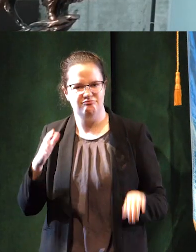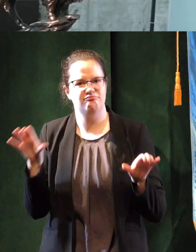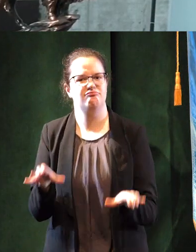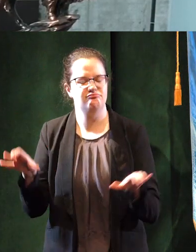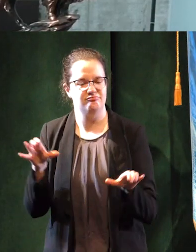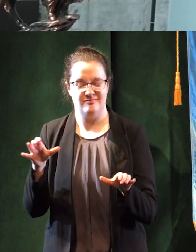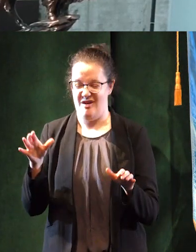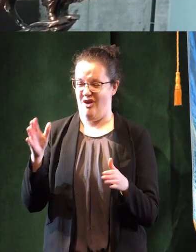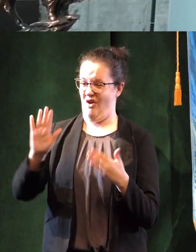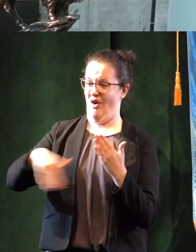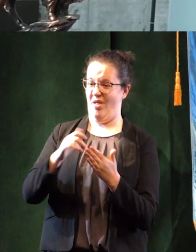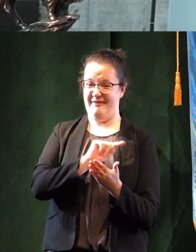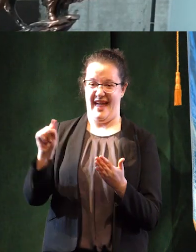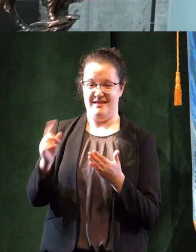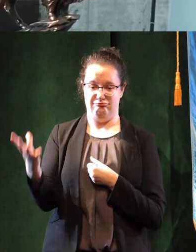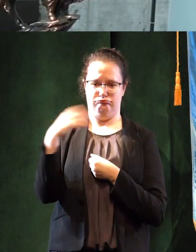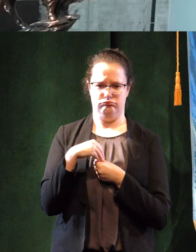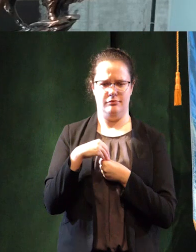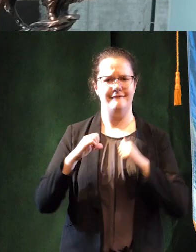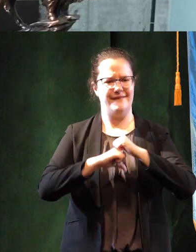occasion all this has built a foundation for your